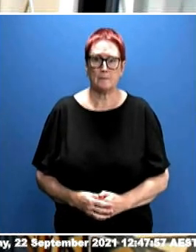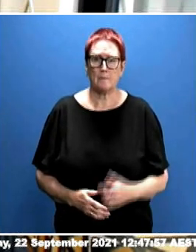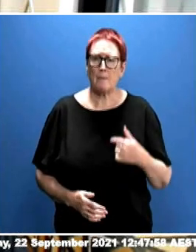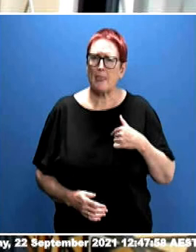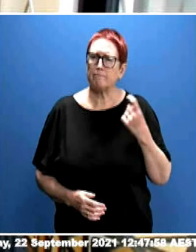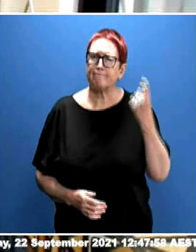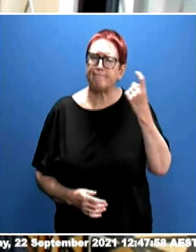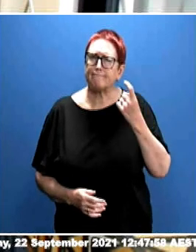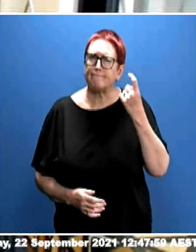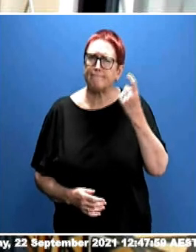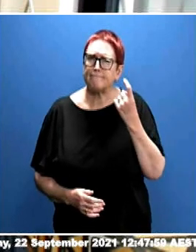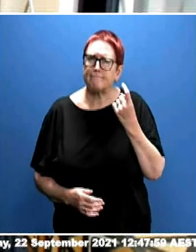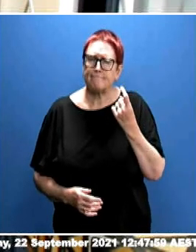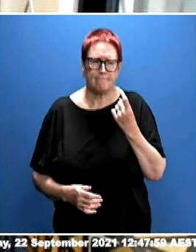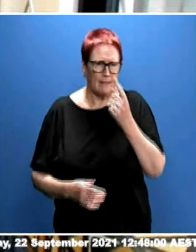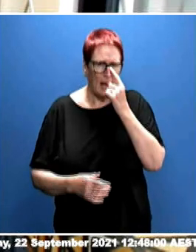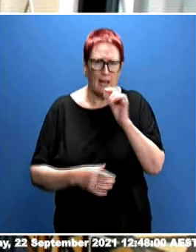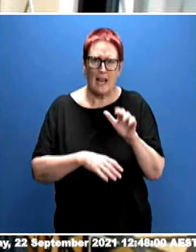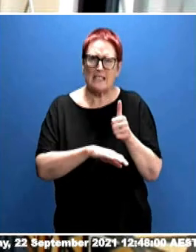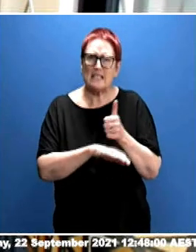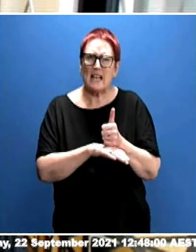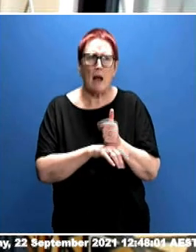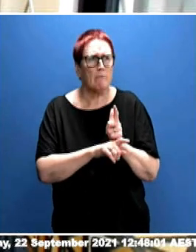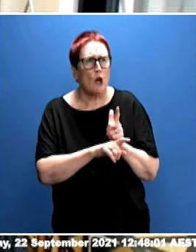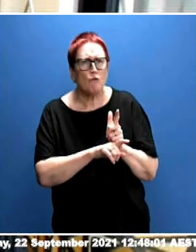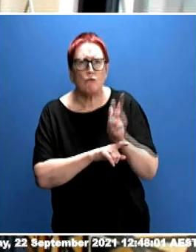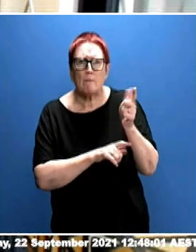being a service that's out in regional and remote Australia, too?